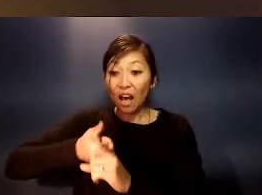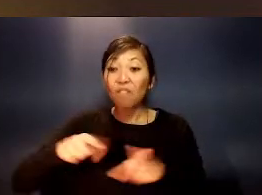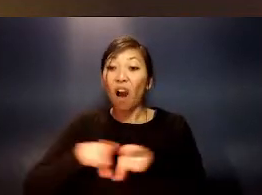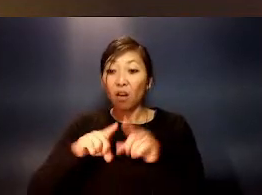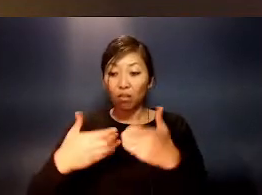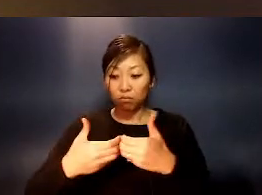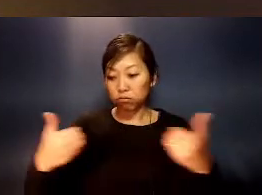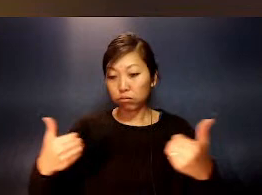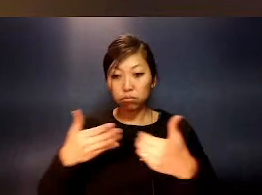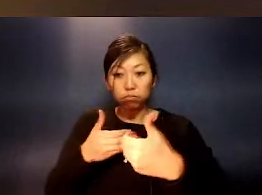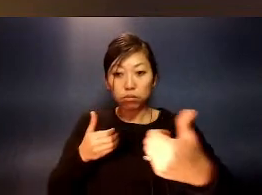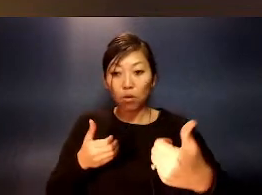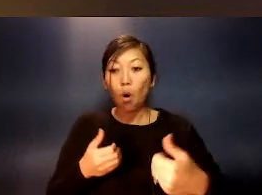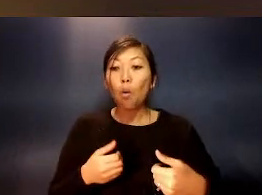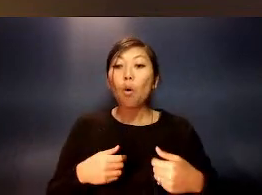AND YOU CAN LOOK AT THAT ALSO WITH THE STRONG MAYOR, I